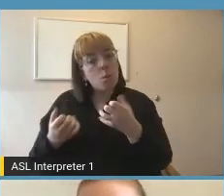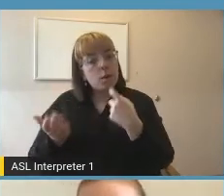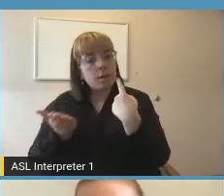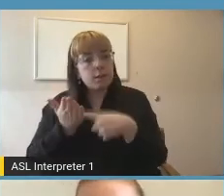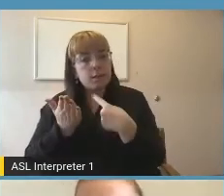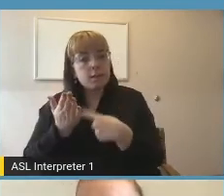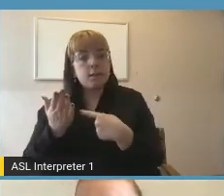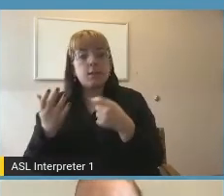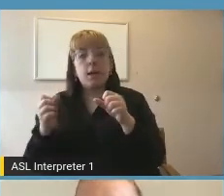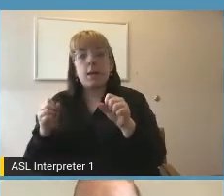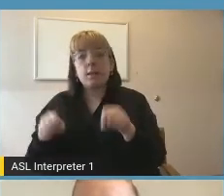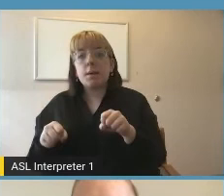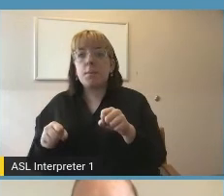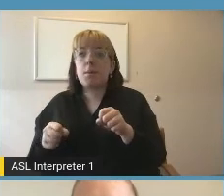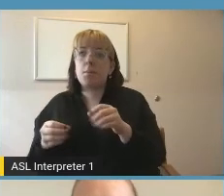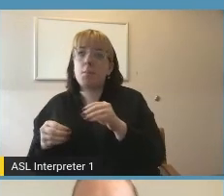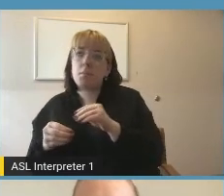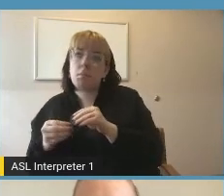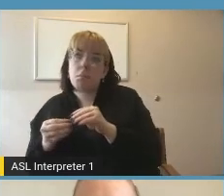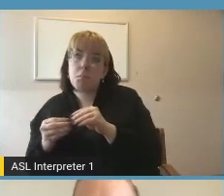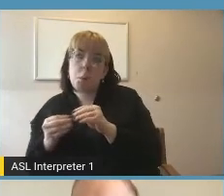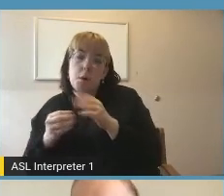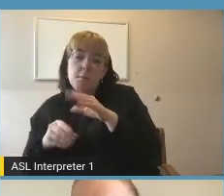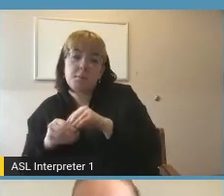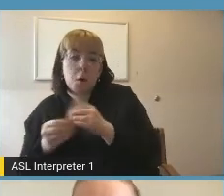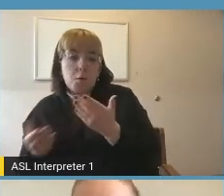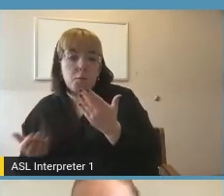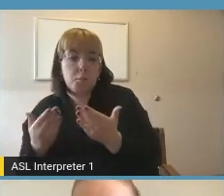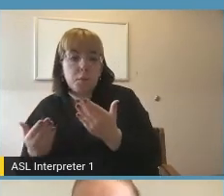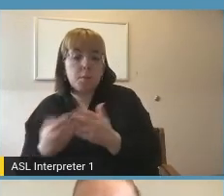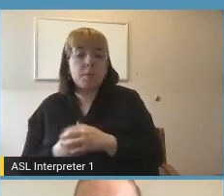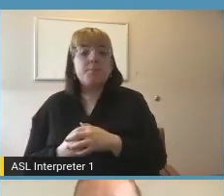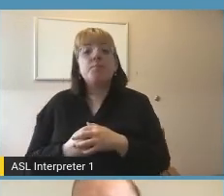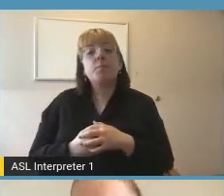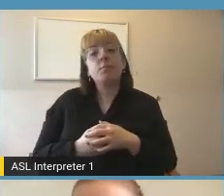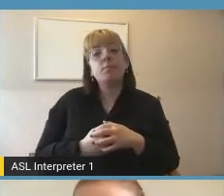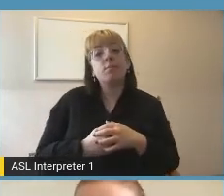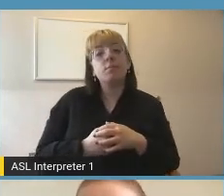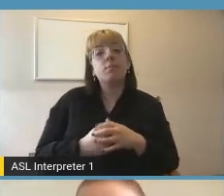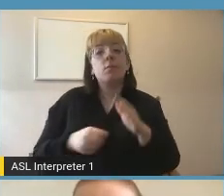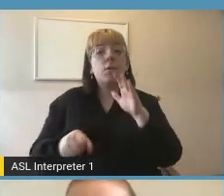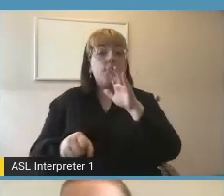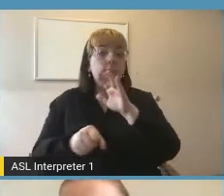involved. And then there is also of course you can go to a full production company that